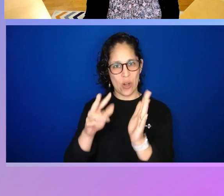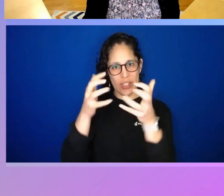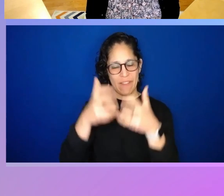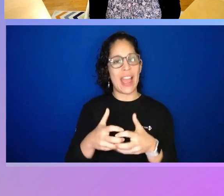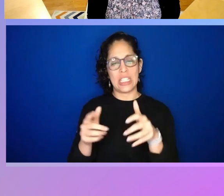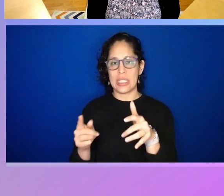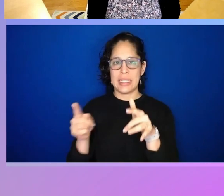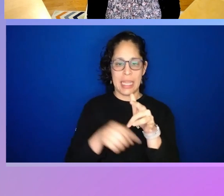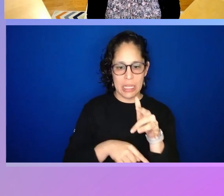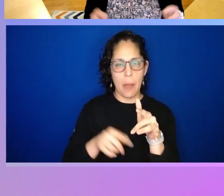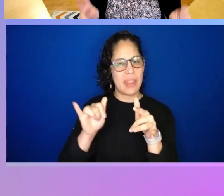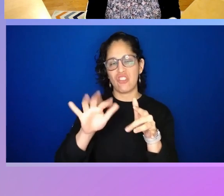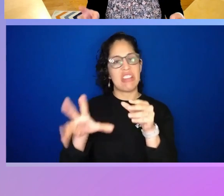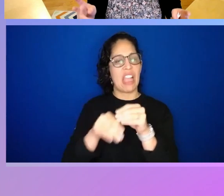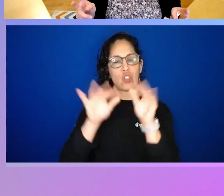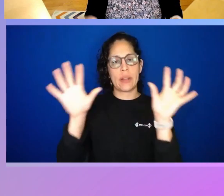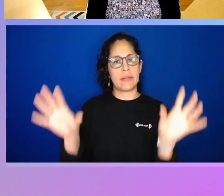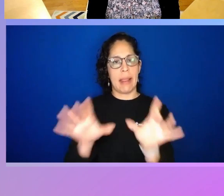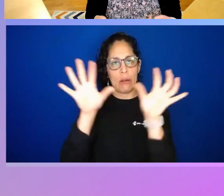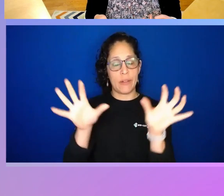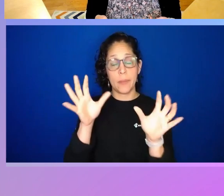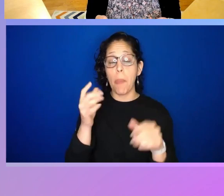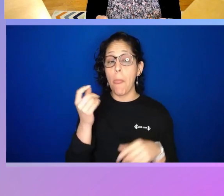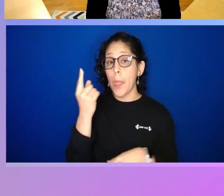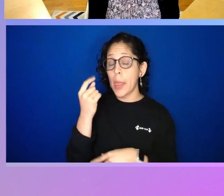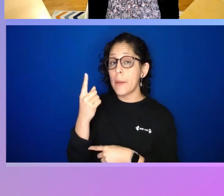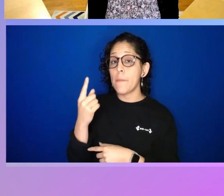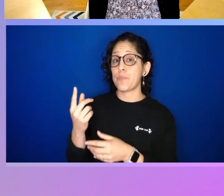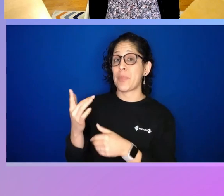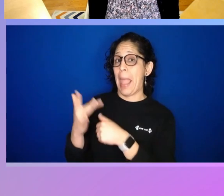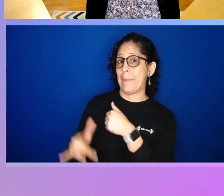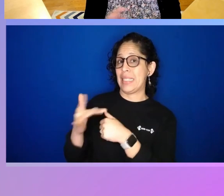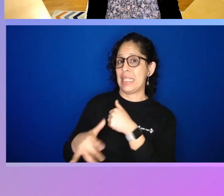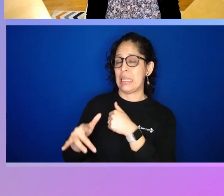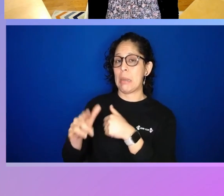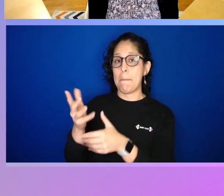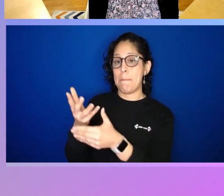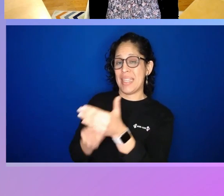content. We've seen all that tested with screen readers.